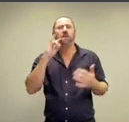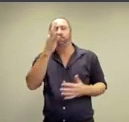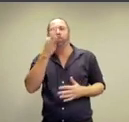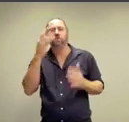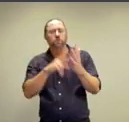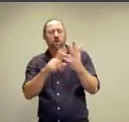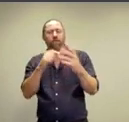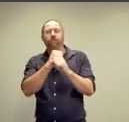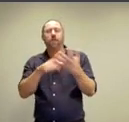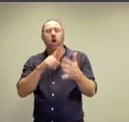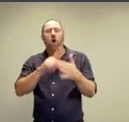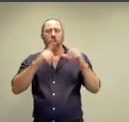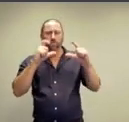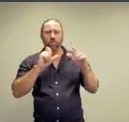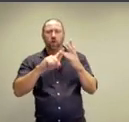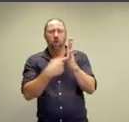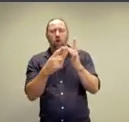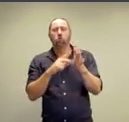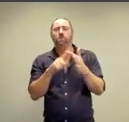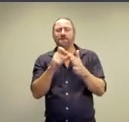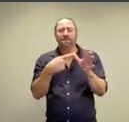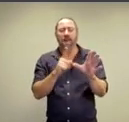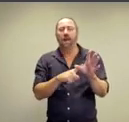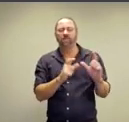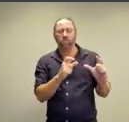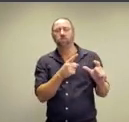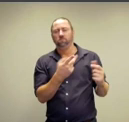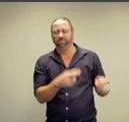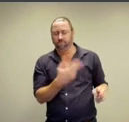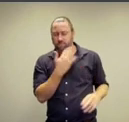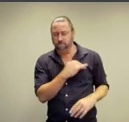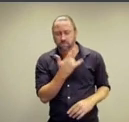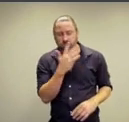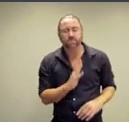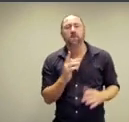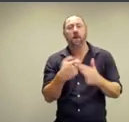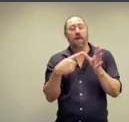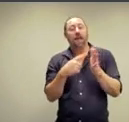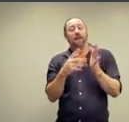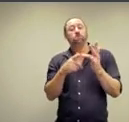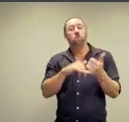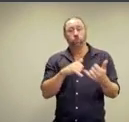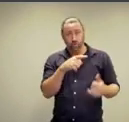of french Vogue in the early 2000s, shot by Corinne Day, the late Corinne Day.